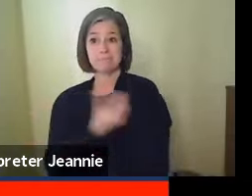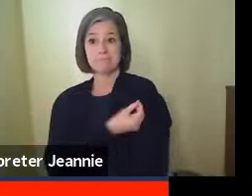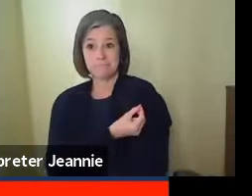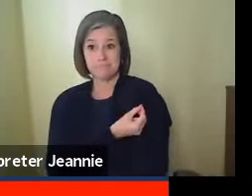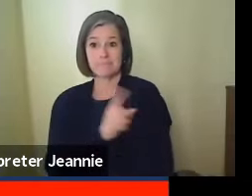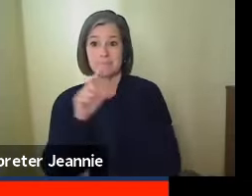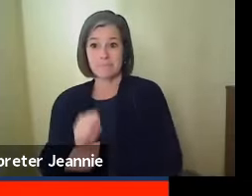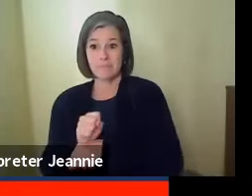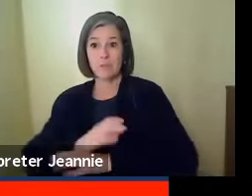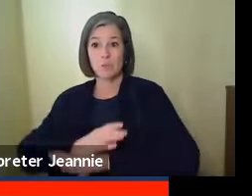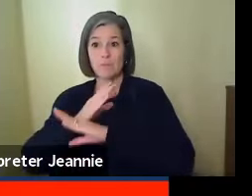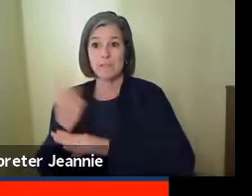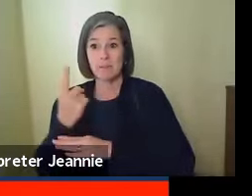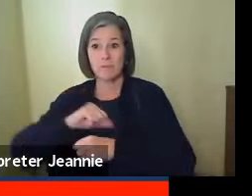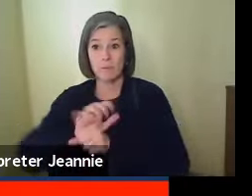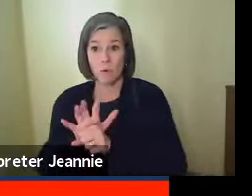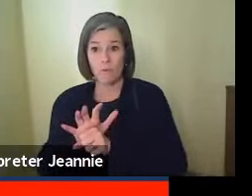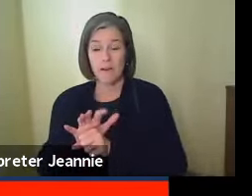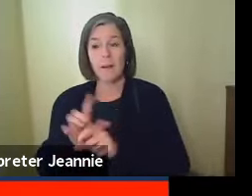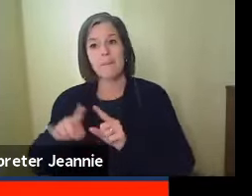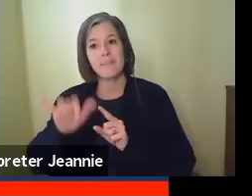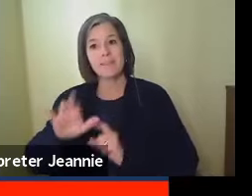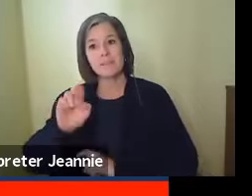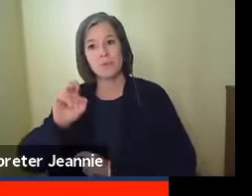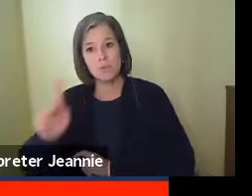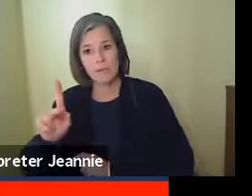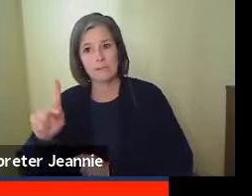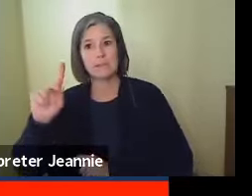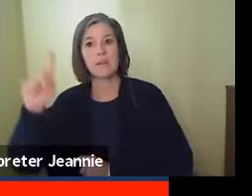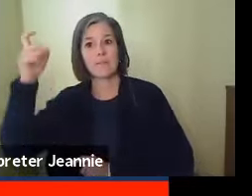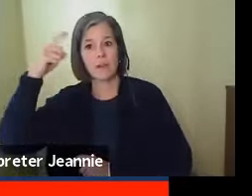willing to take to get these vaccines out. So Phase One through Three clinical